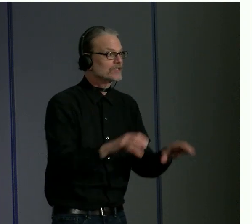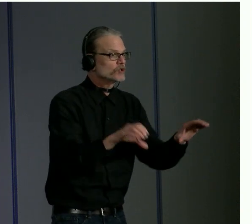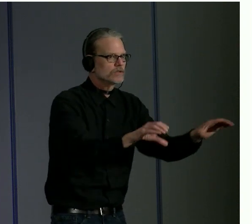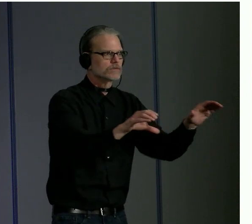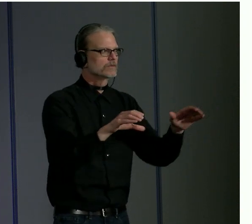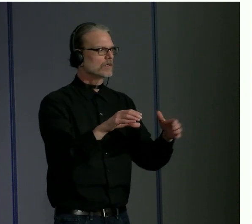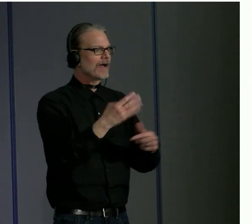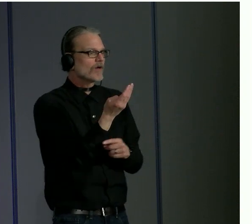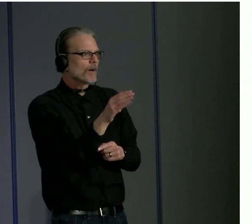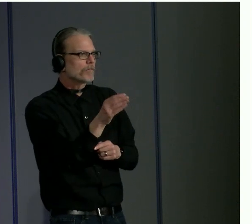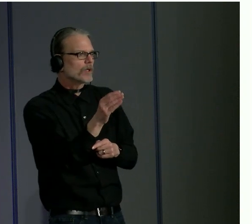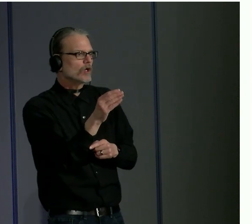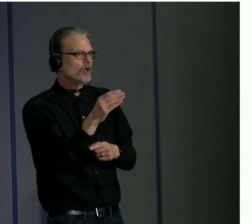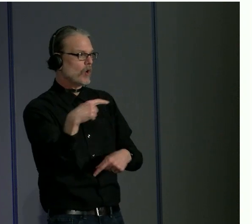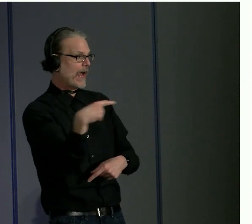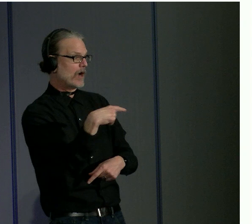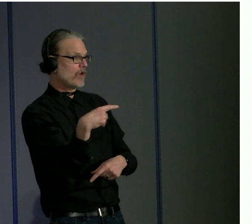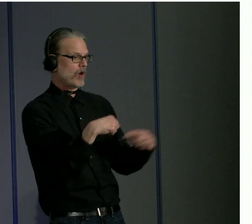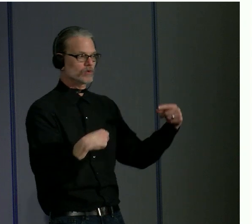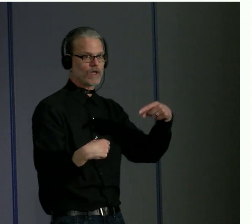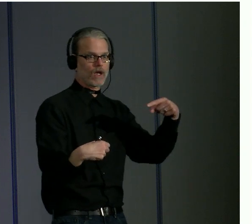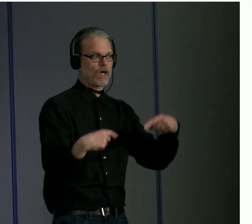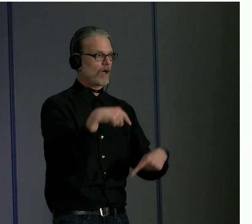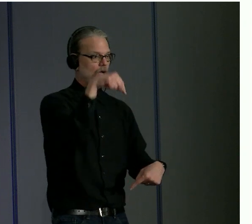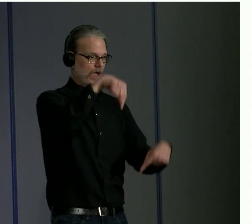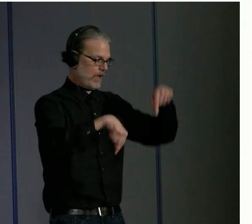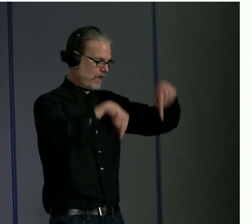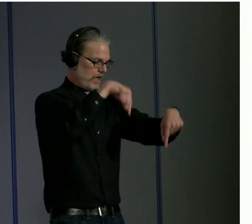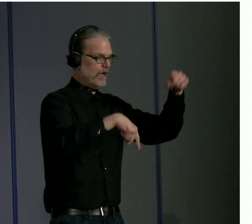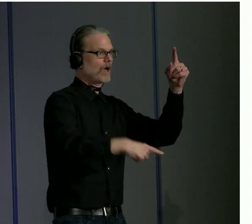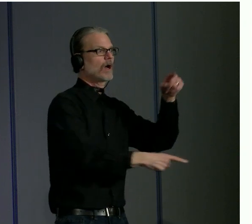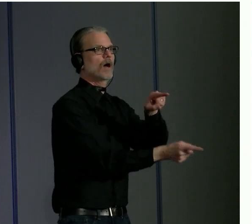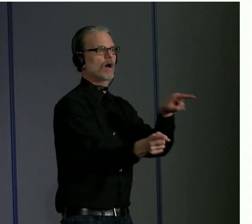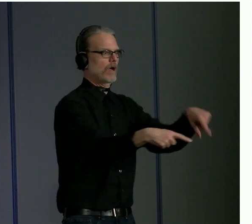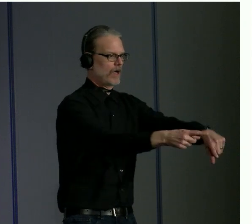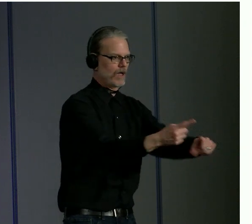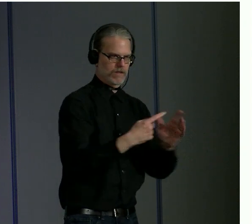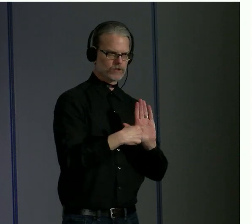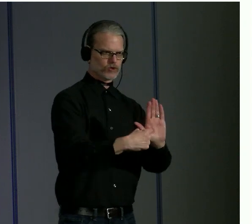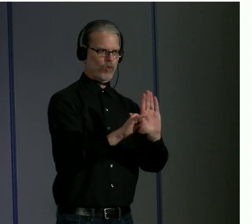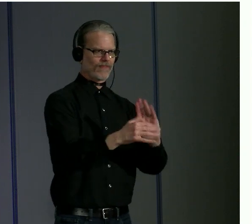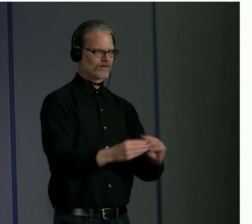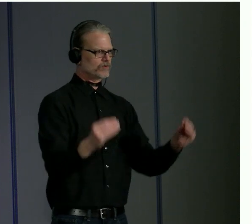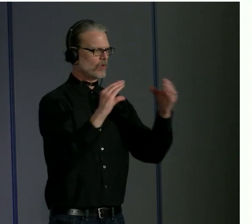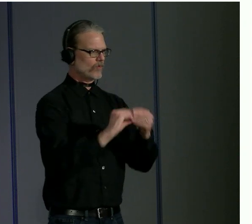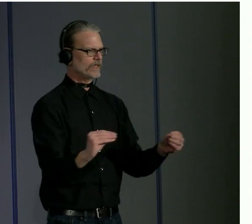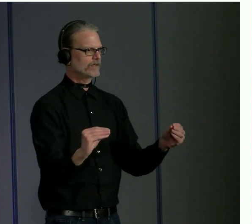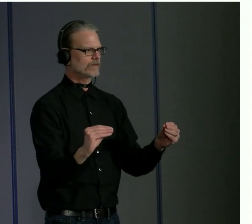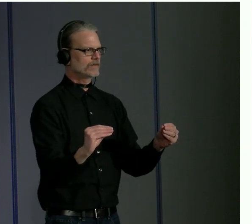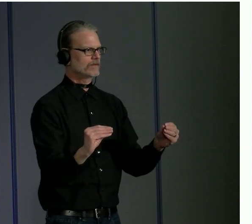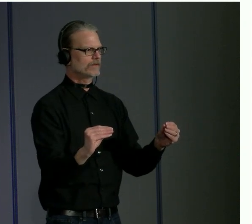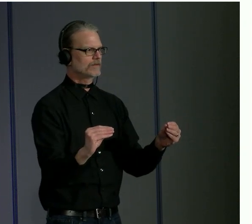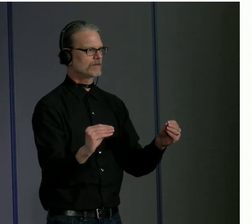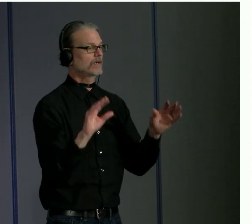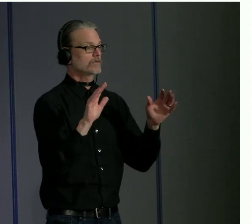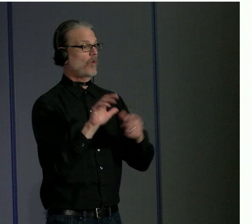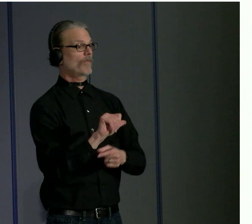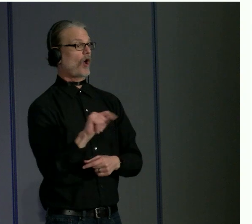arrows that are showing a story. Right? And so when I look at the Alt Text, it says I'm not